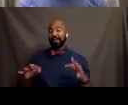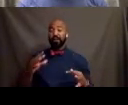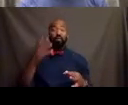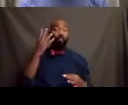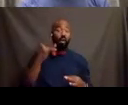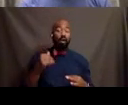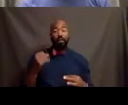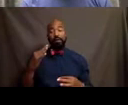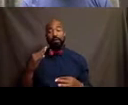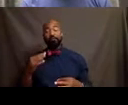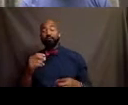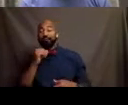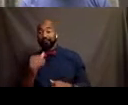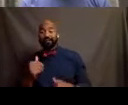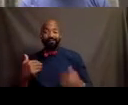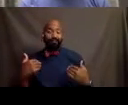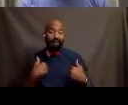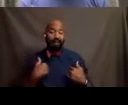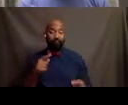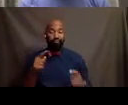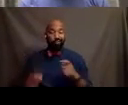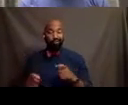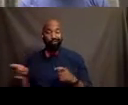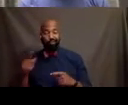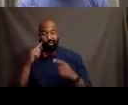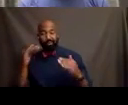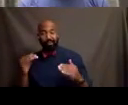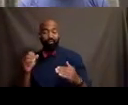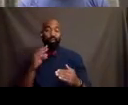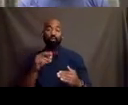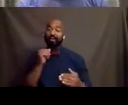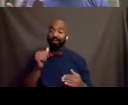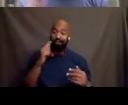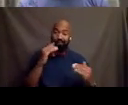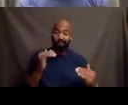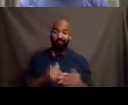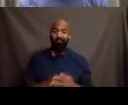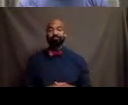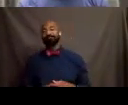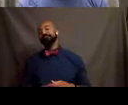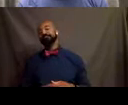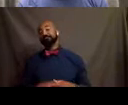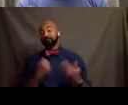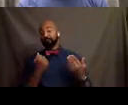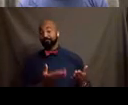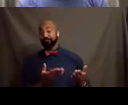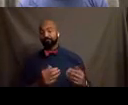So these are the effects that we anticipate from hormone replacement therapy. Many of you may be very familiar with these charts,